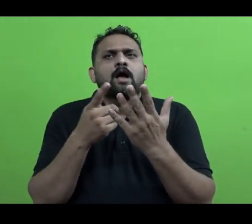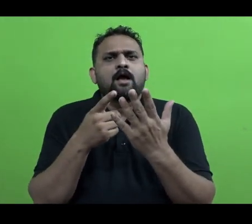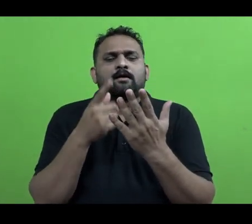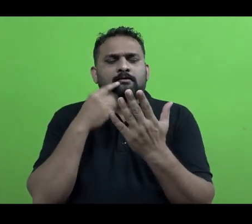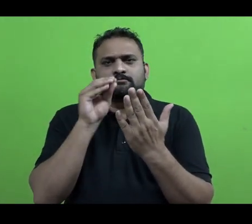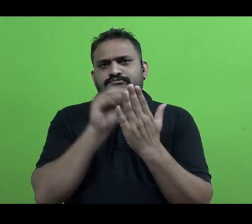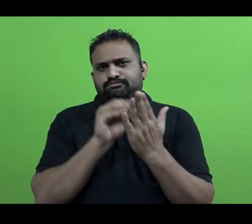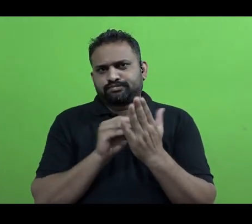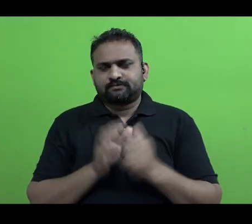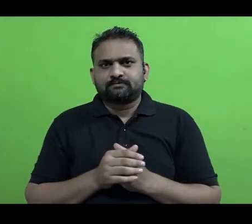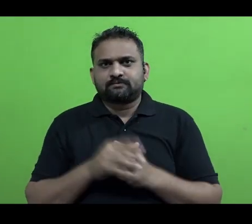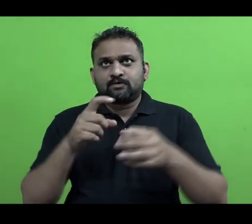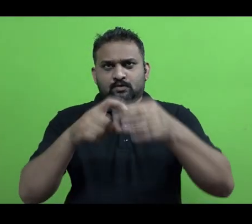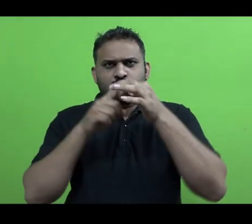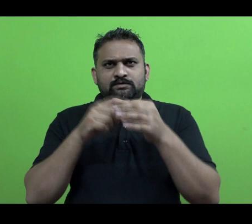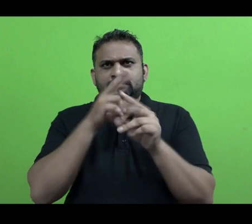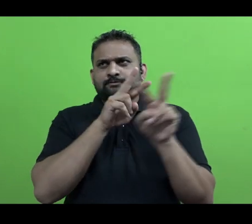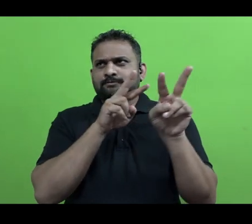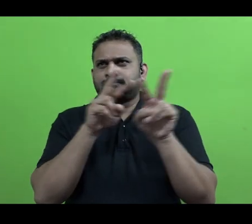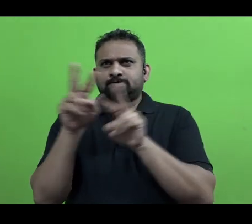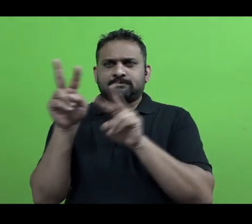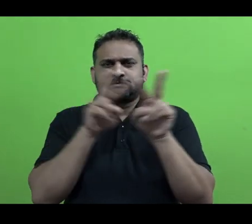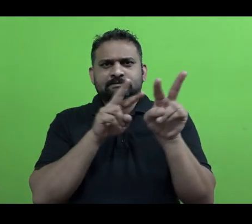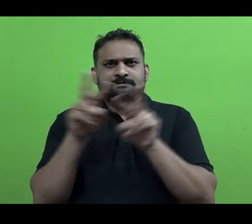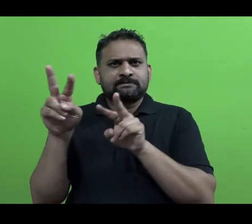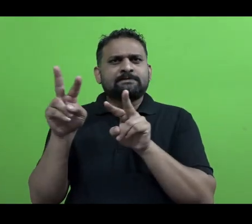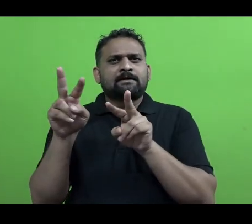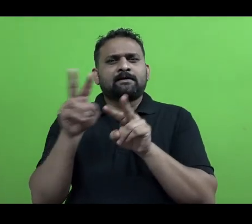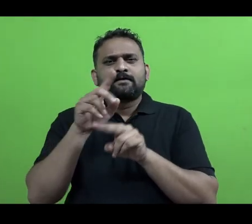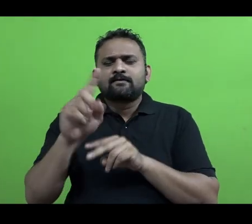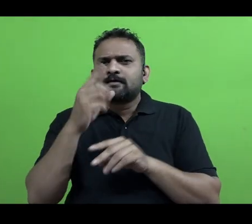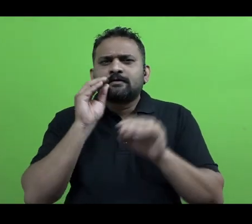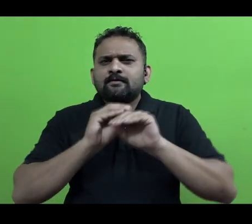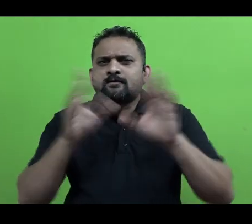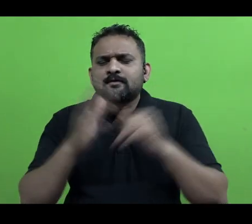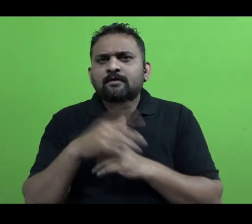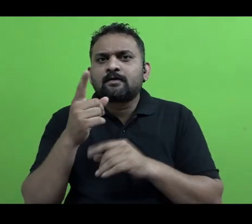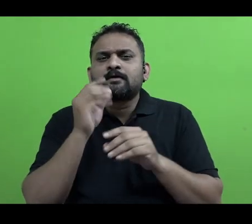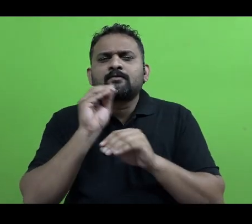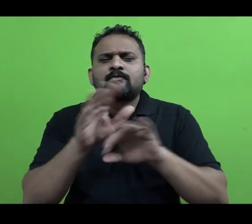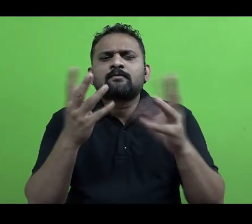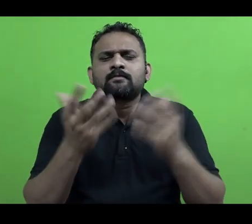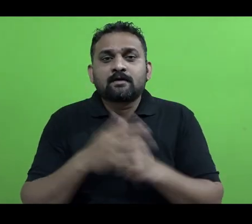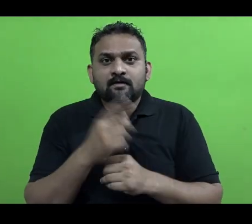So what was given in the sum? The first bit of information given was - there are 12 balls